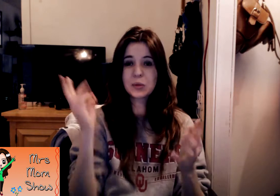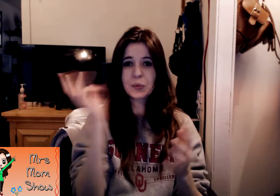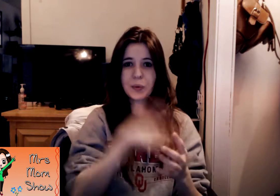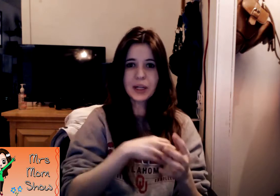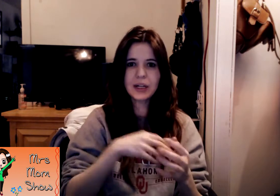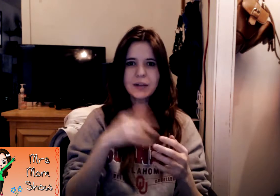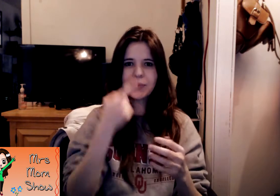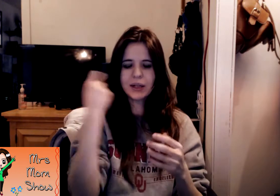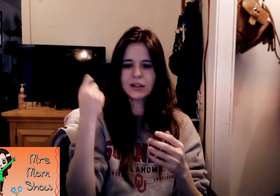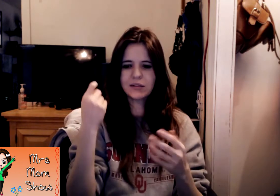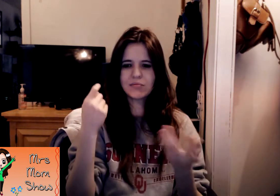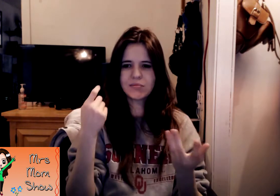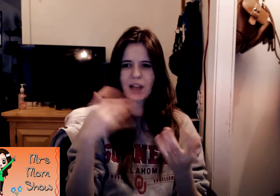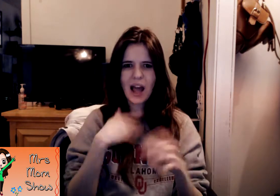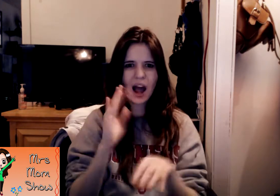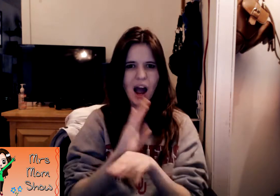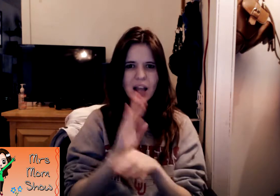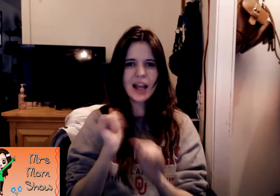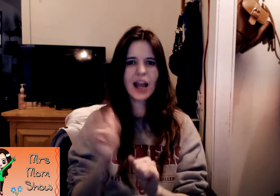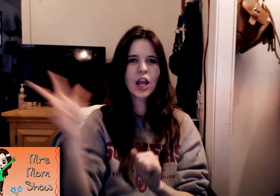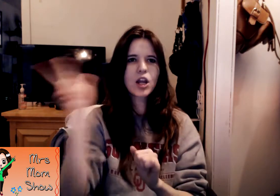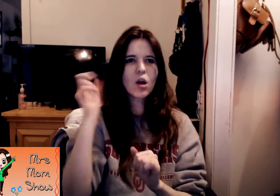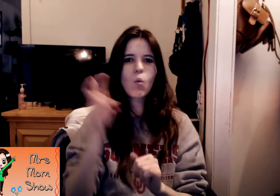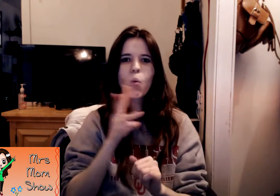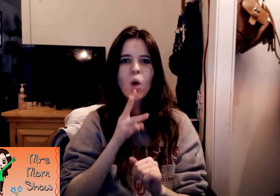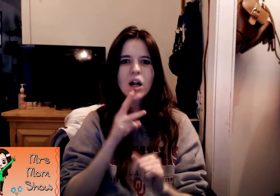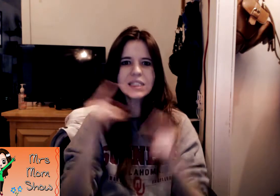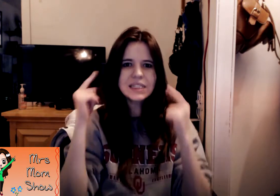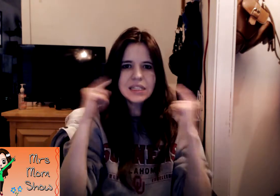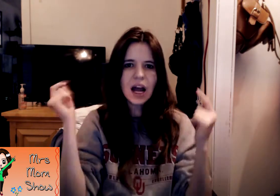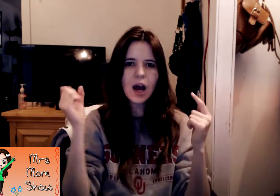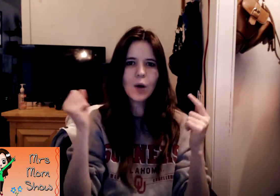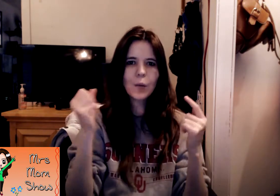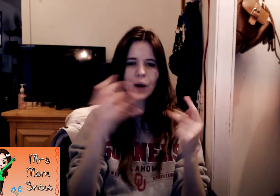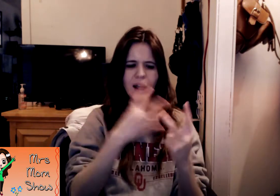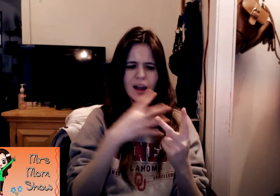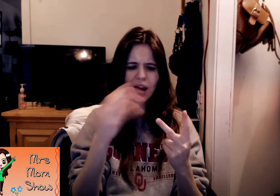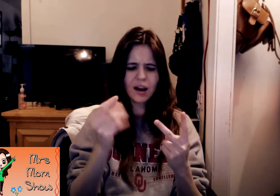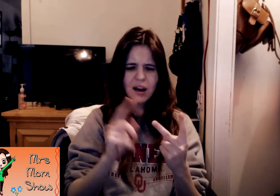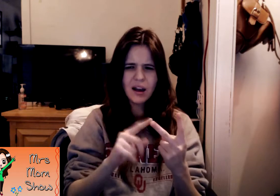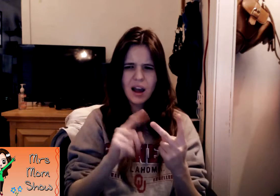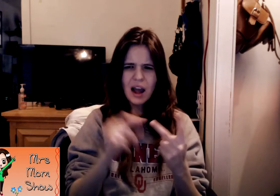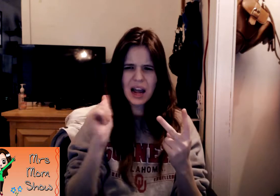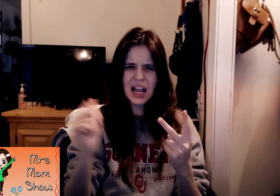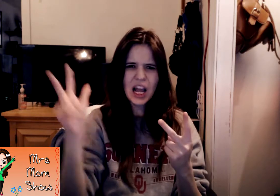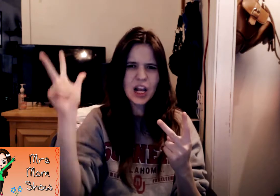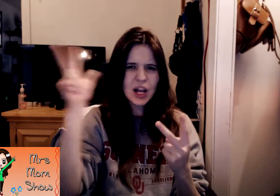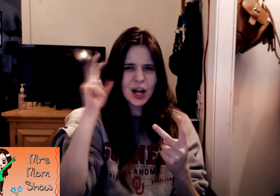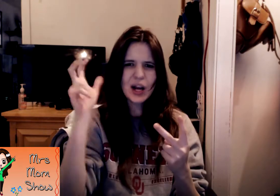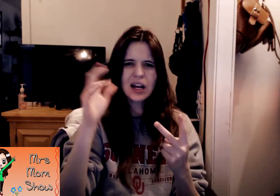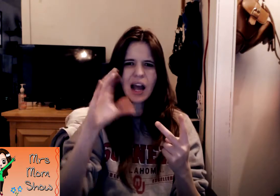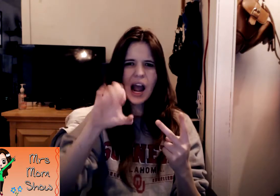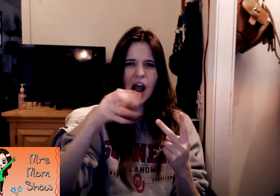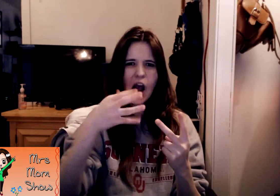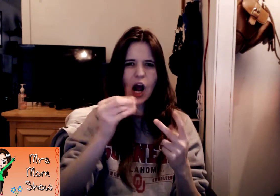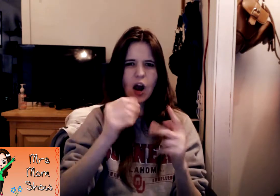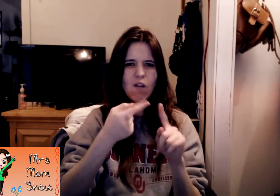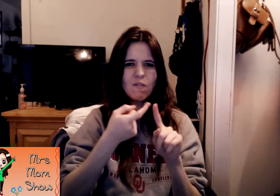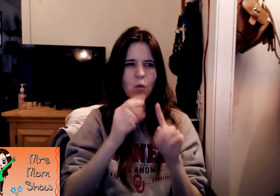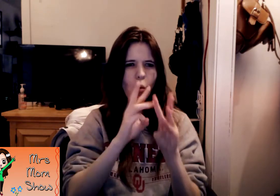It's weird because I actually can hear the sound of the water and I can hear echoes from the wall.